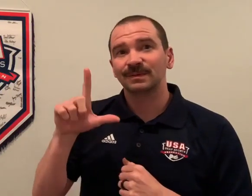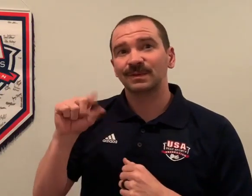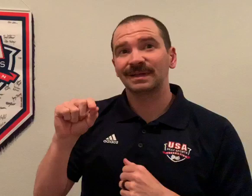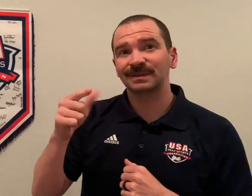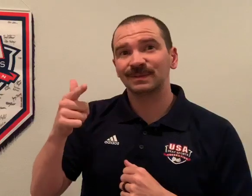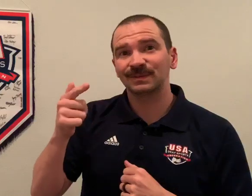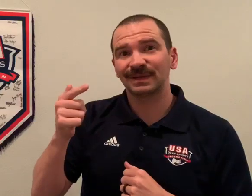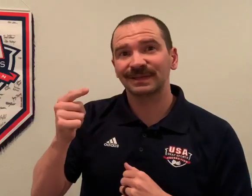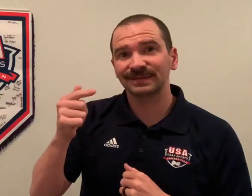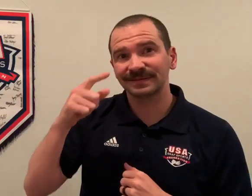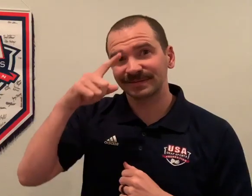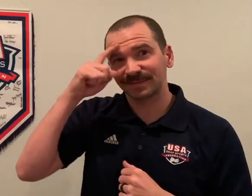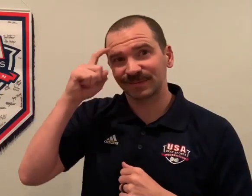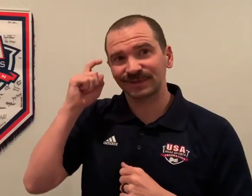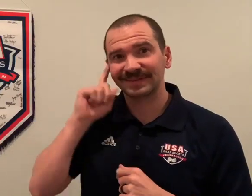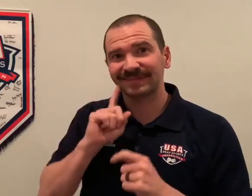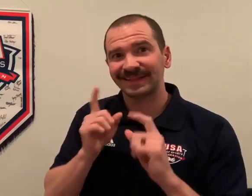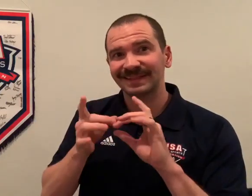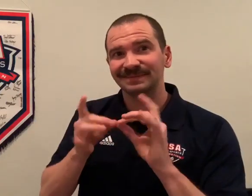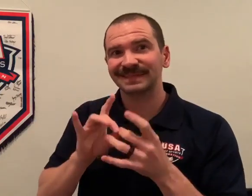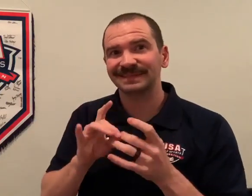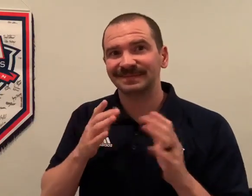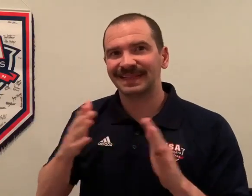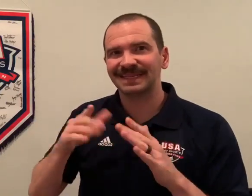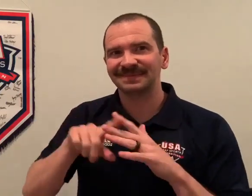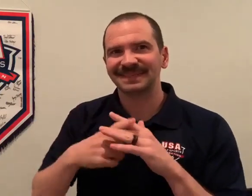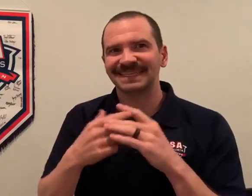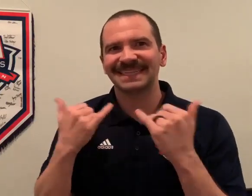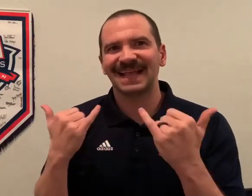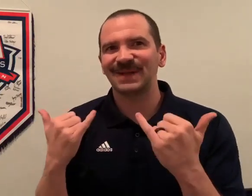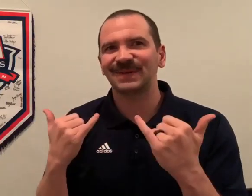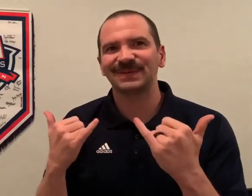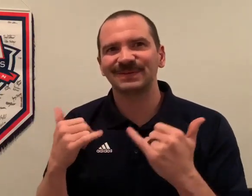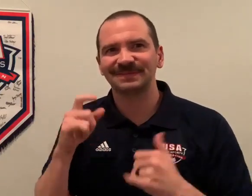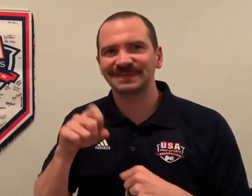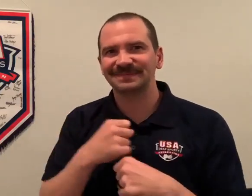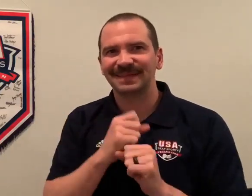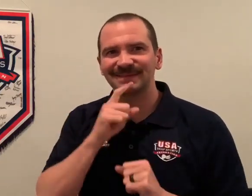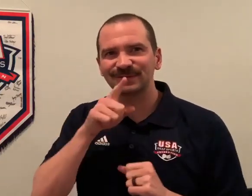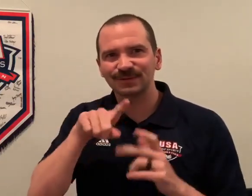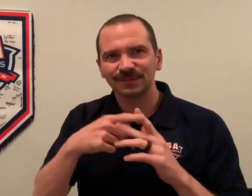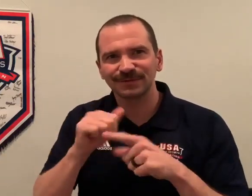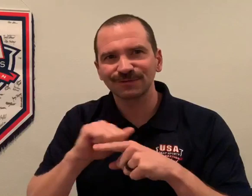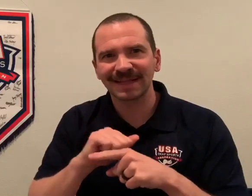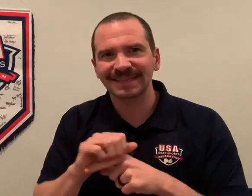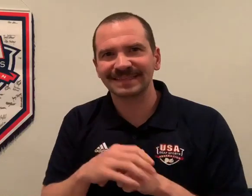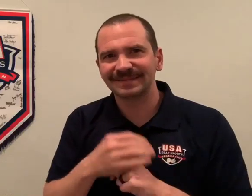2021 Summer Olympics planning begins now! Make sure that you start practicing